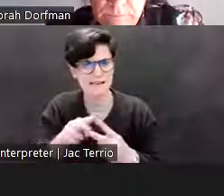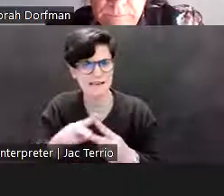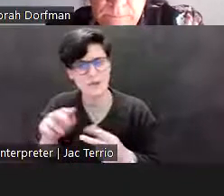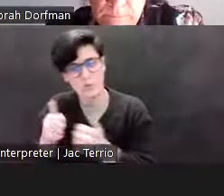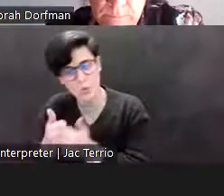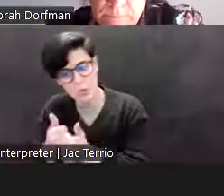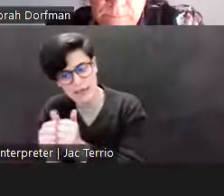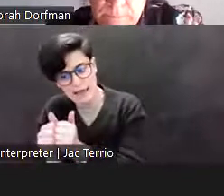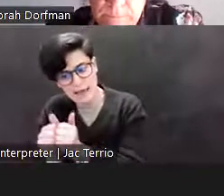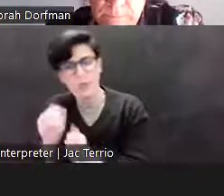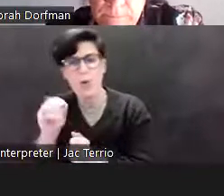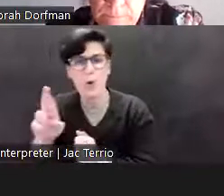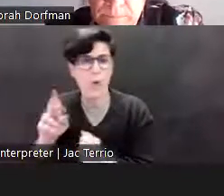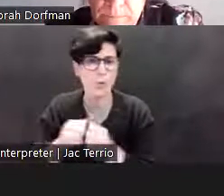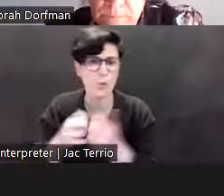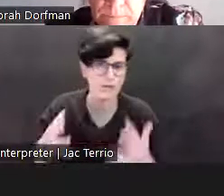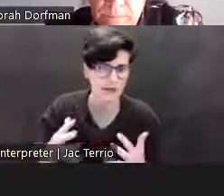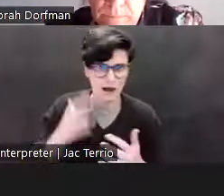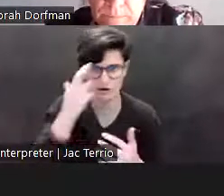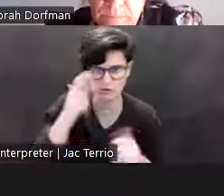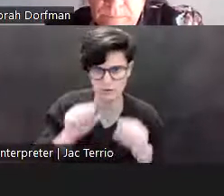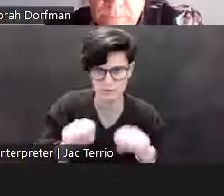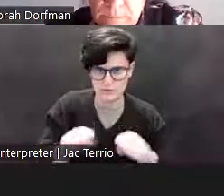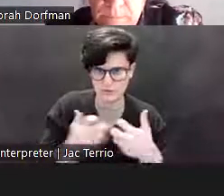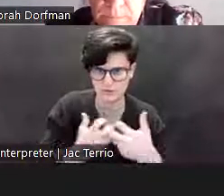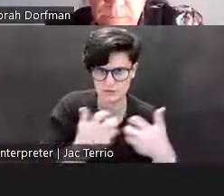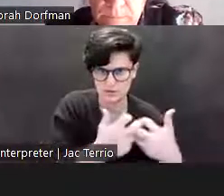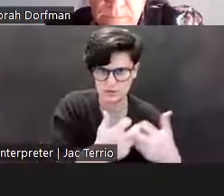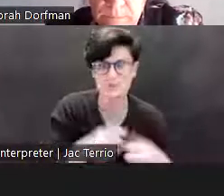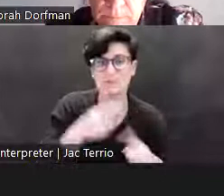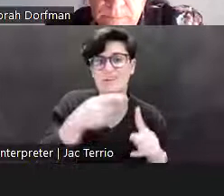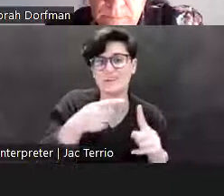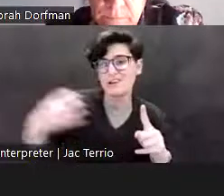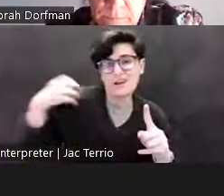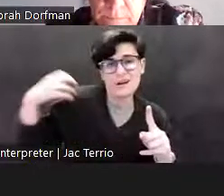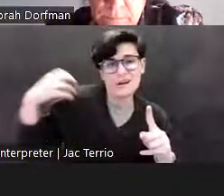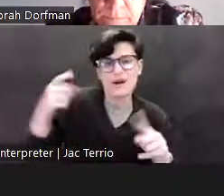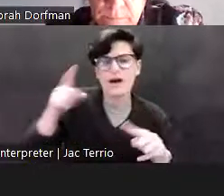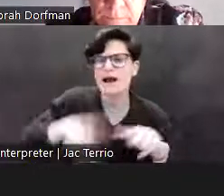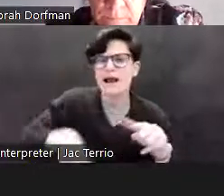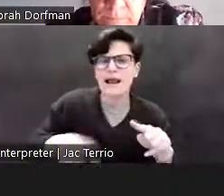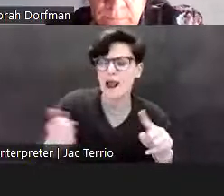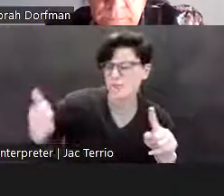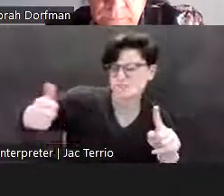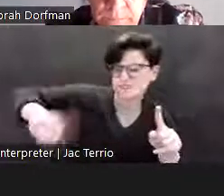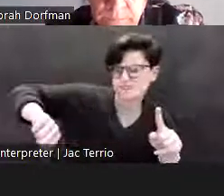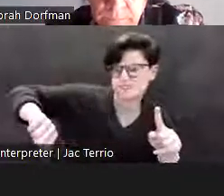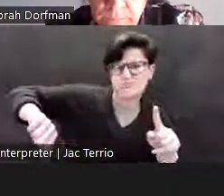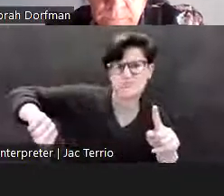15:16:24 An employer can't refuse to hire promote or otherwise, just against a person